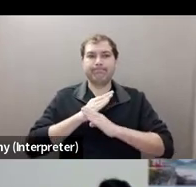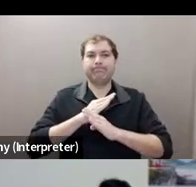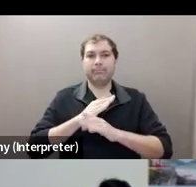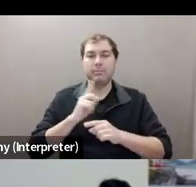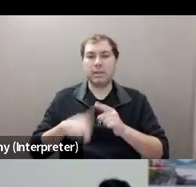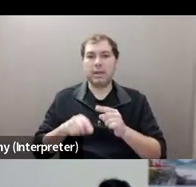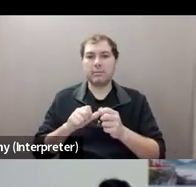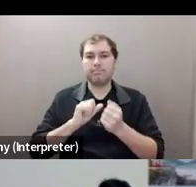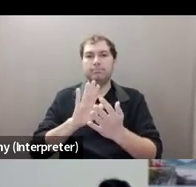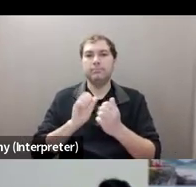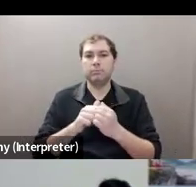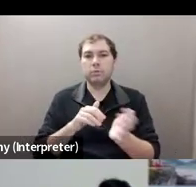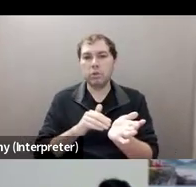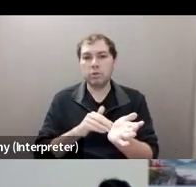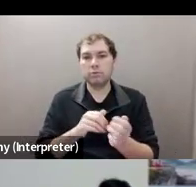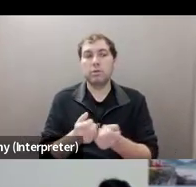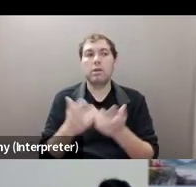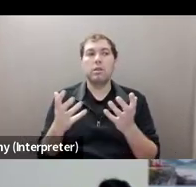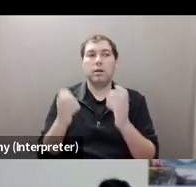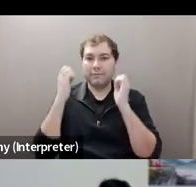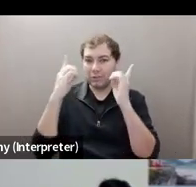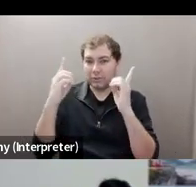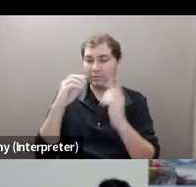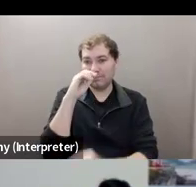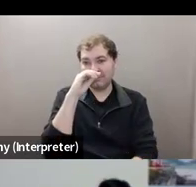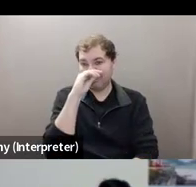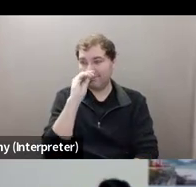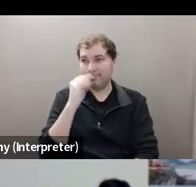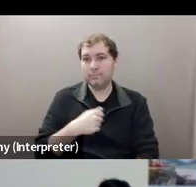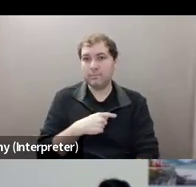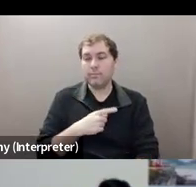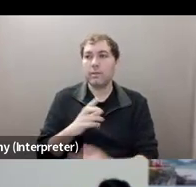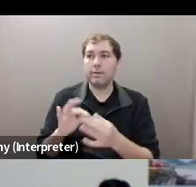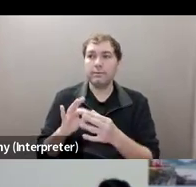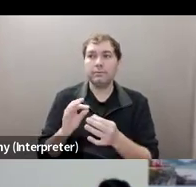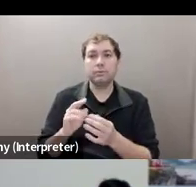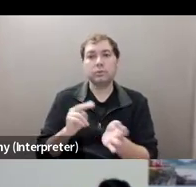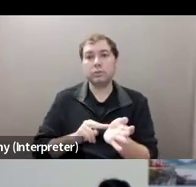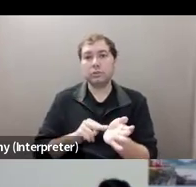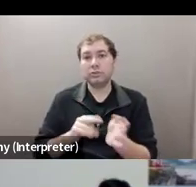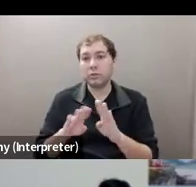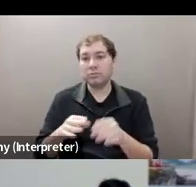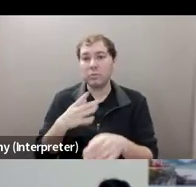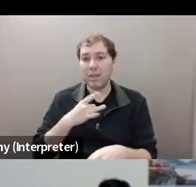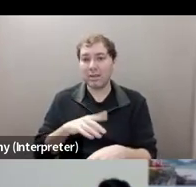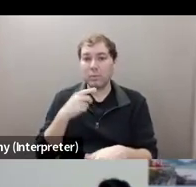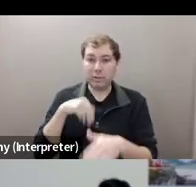Rebecca - APRIL: And so it takes a lot of education for us Rebecca - APRIL: to say, and nursing homes don't like it, but we go into nursing homes and say,